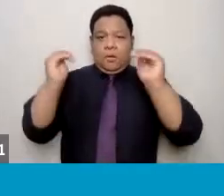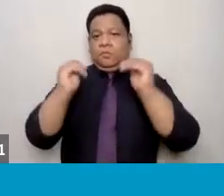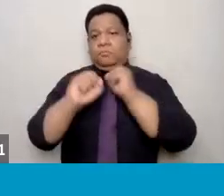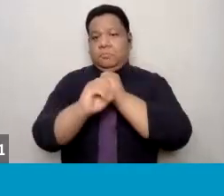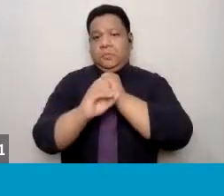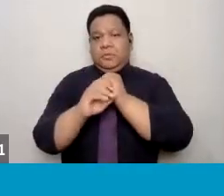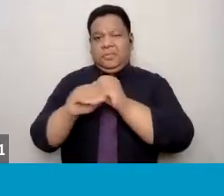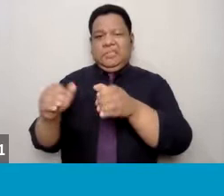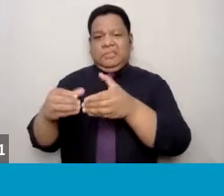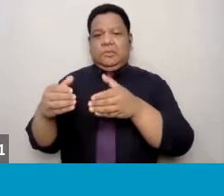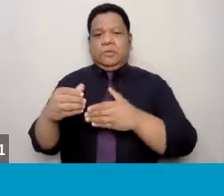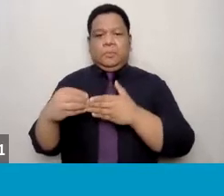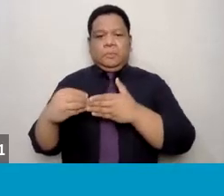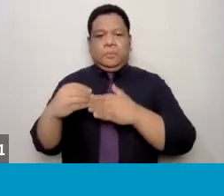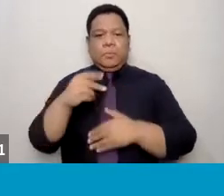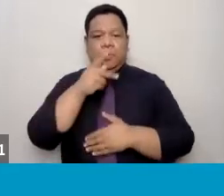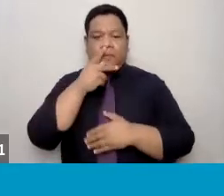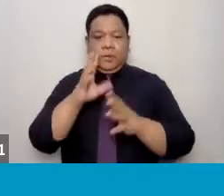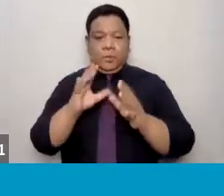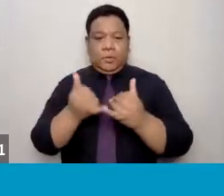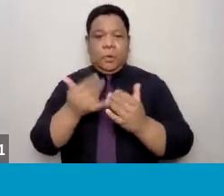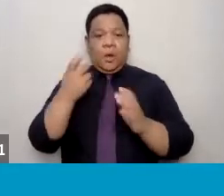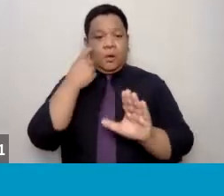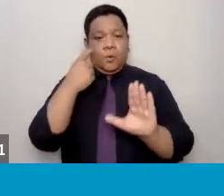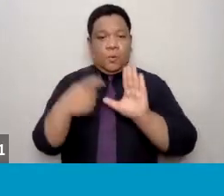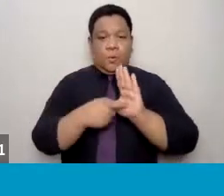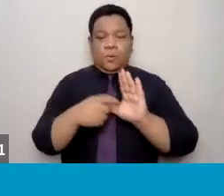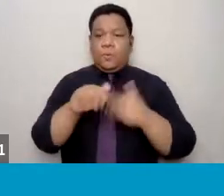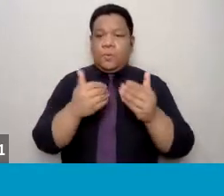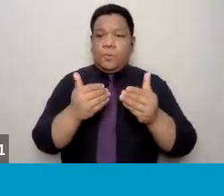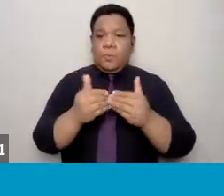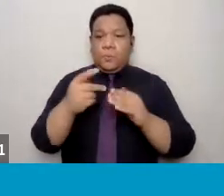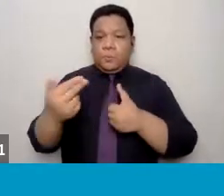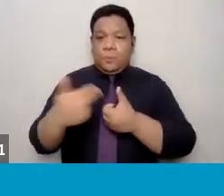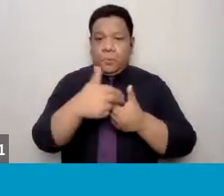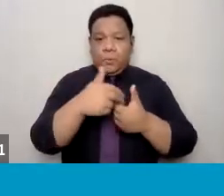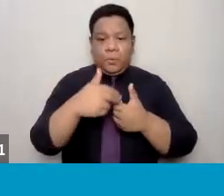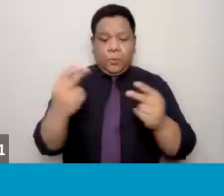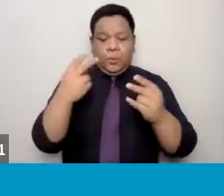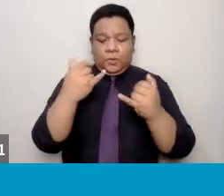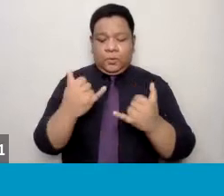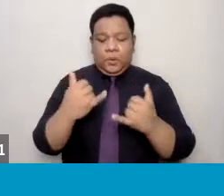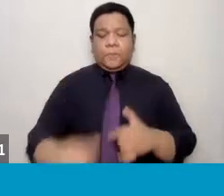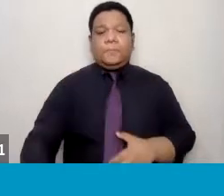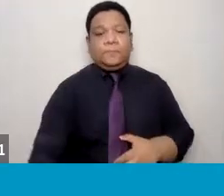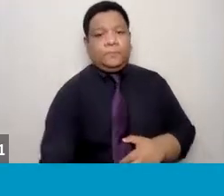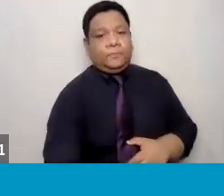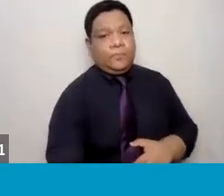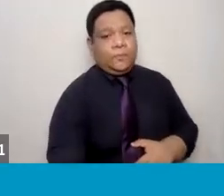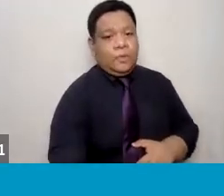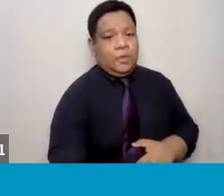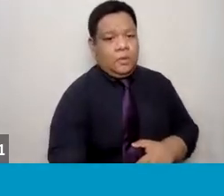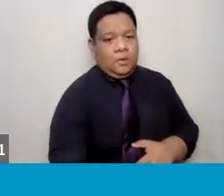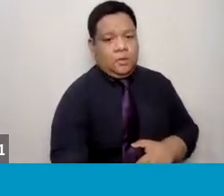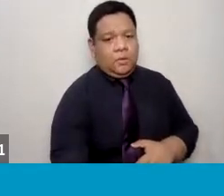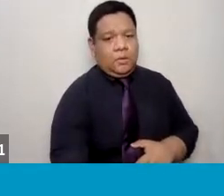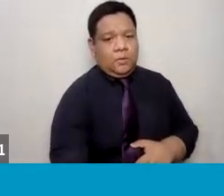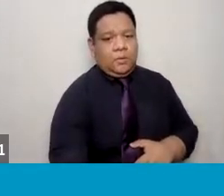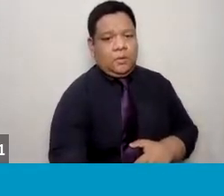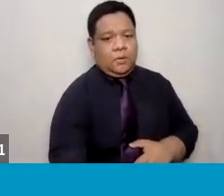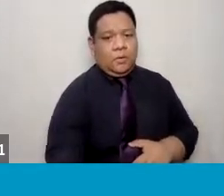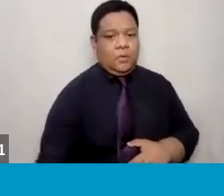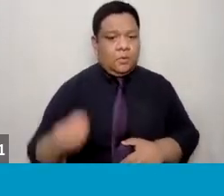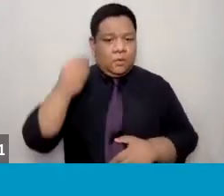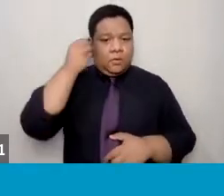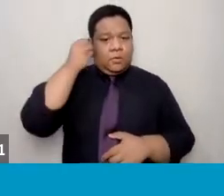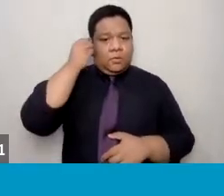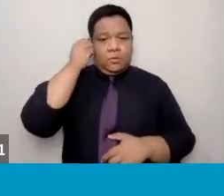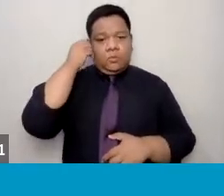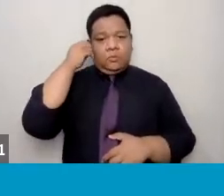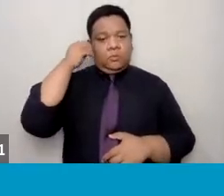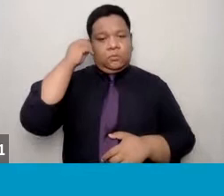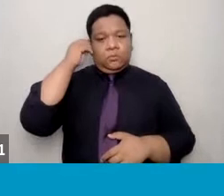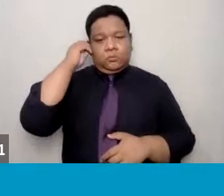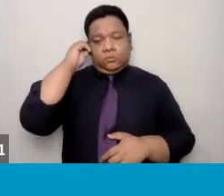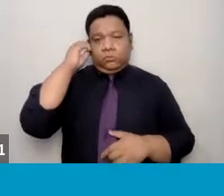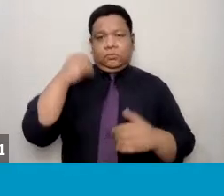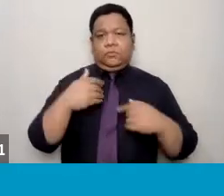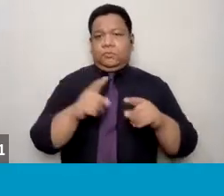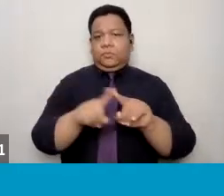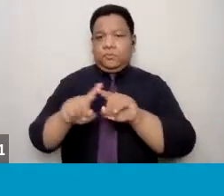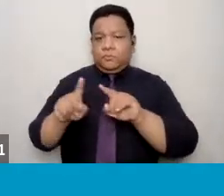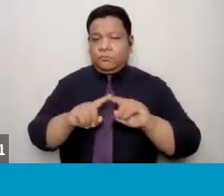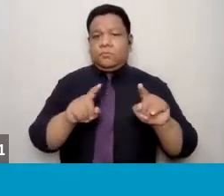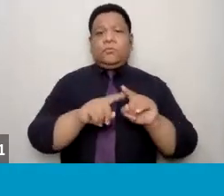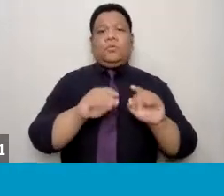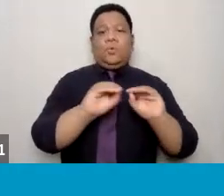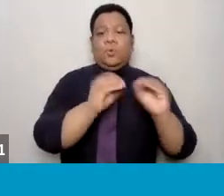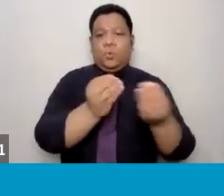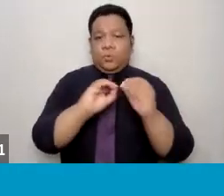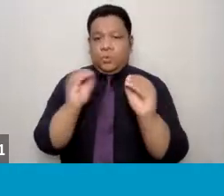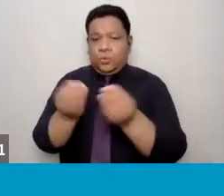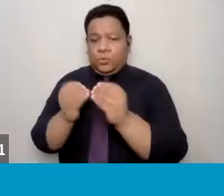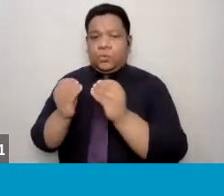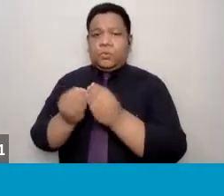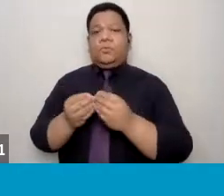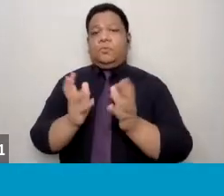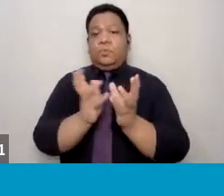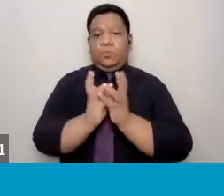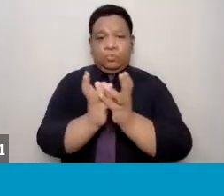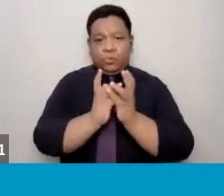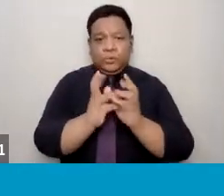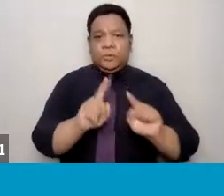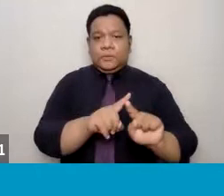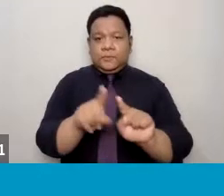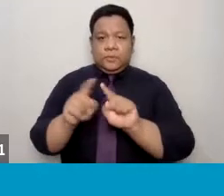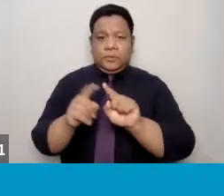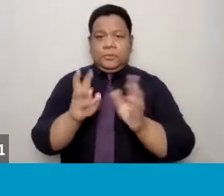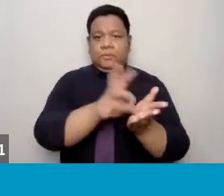We would like to acknowledge our participants and viewers today from different women’s rights organizations, civil society organizations, faith-based organizations, and communities from different areas of the Philippines.